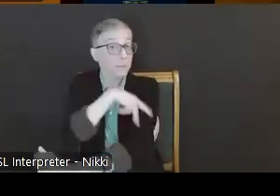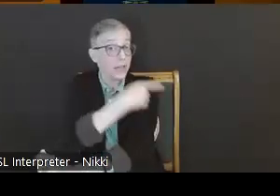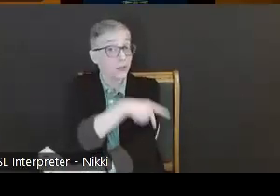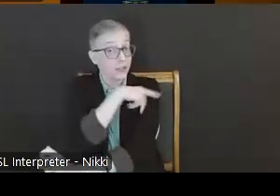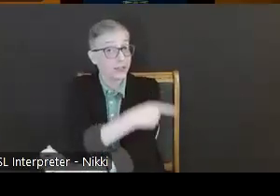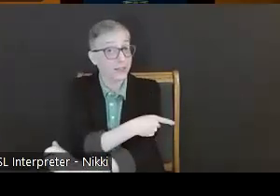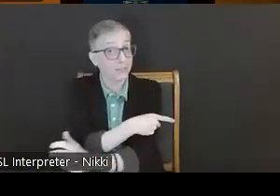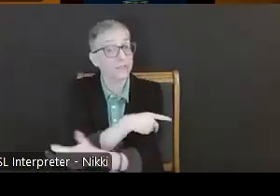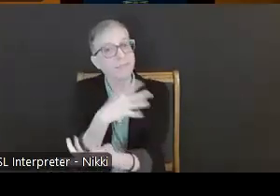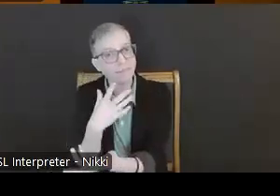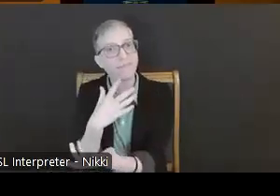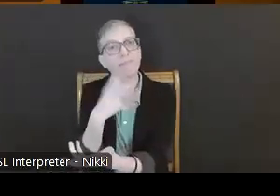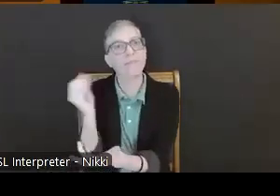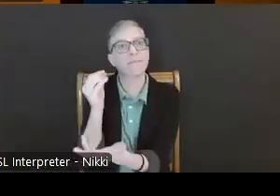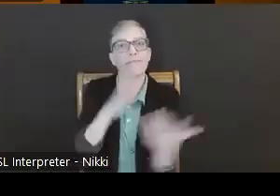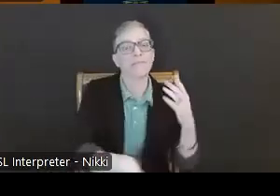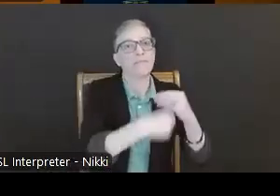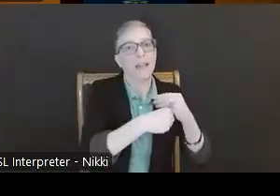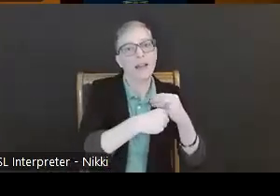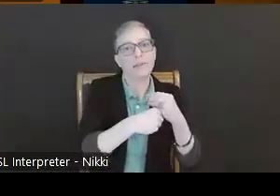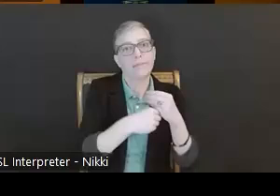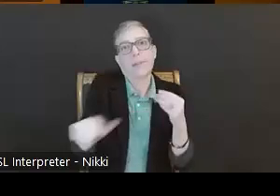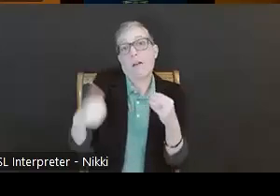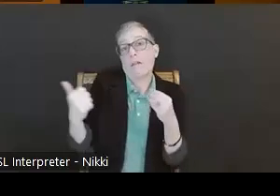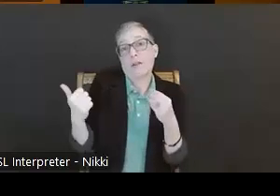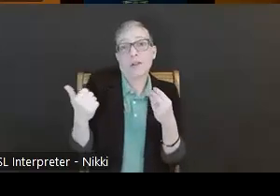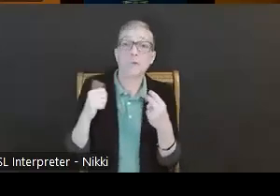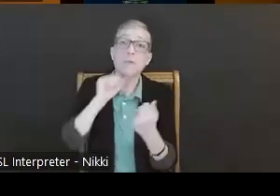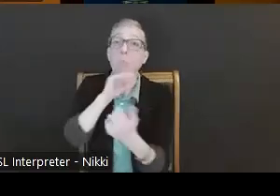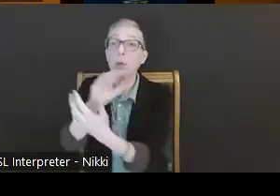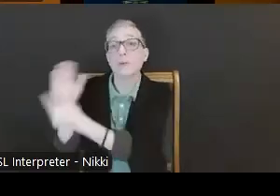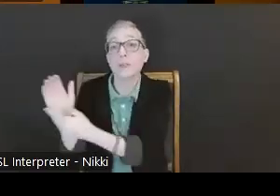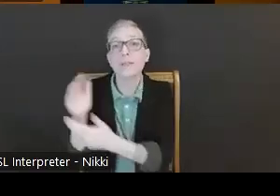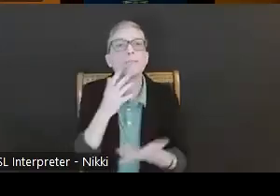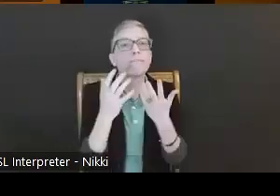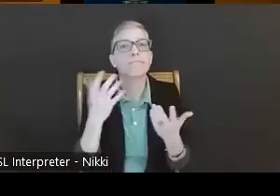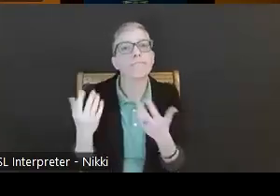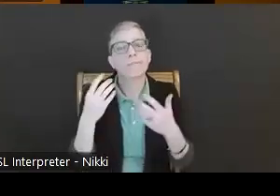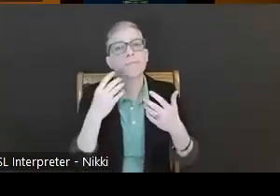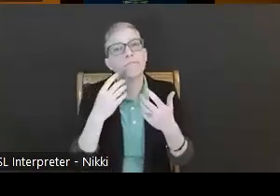interventions or or also even collaborate you know there may be caregivers who are navigating